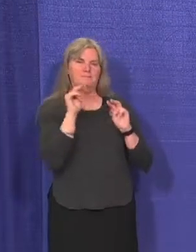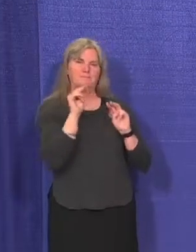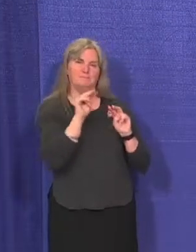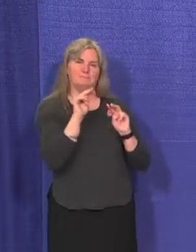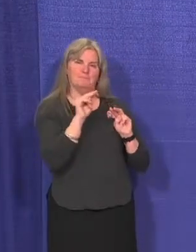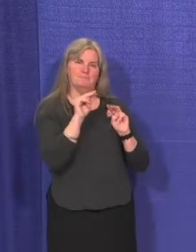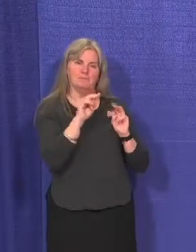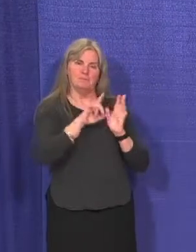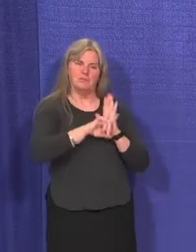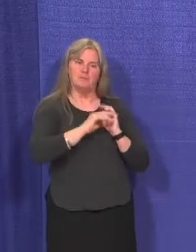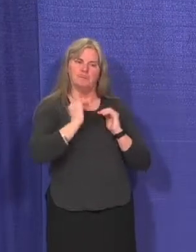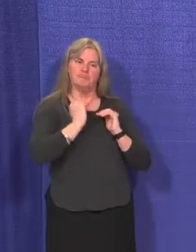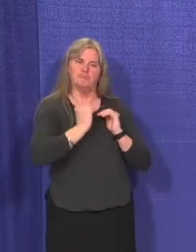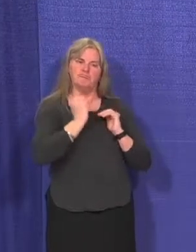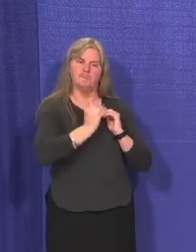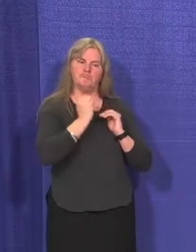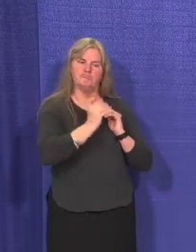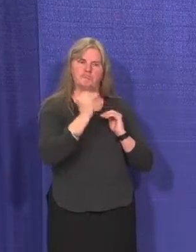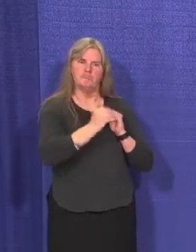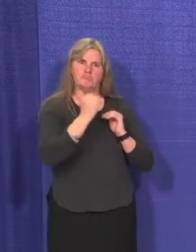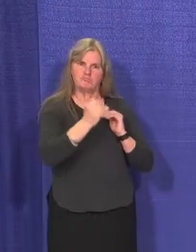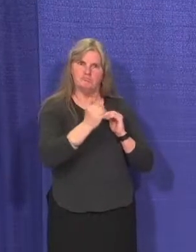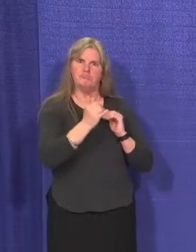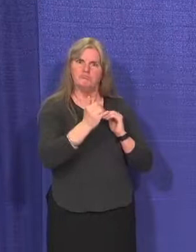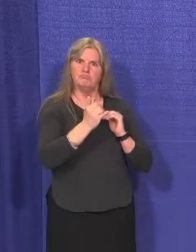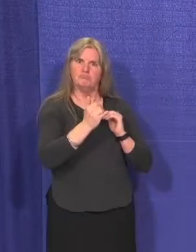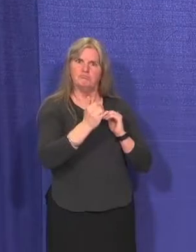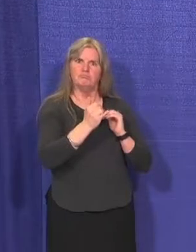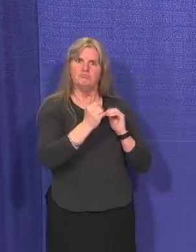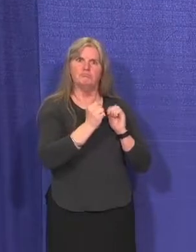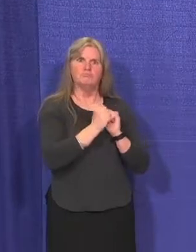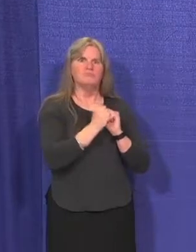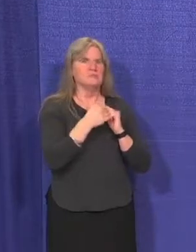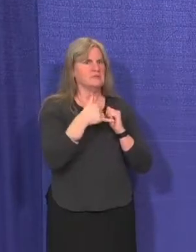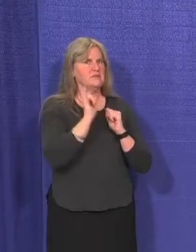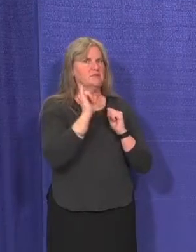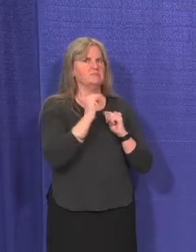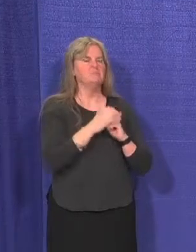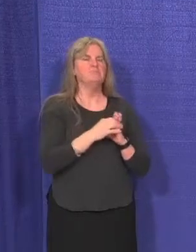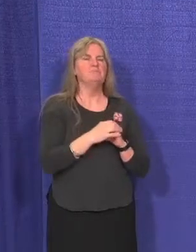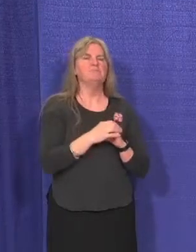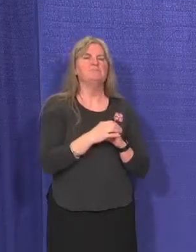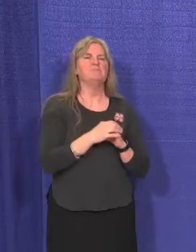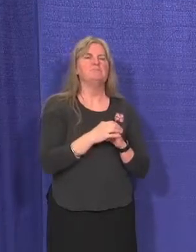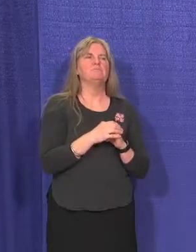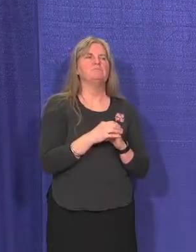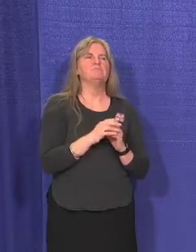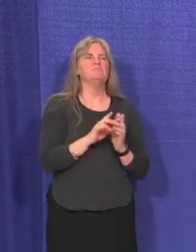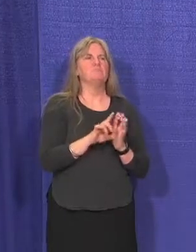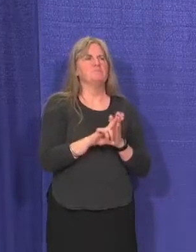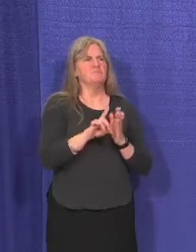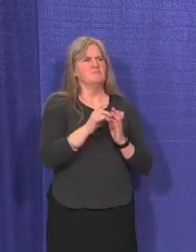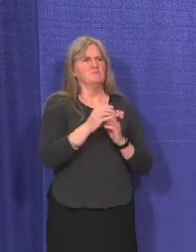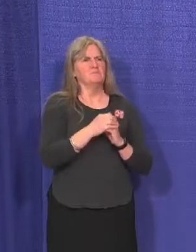transfers when required so I think that capacity is still there.